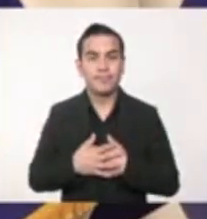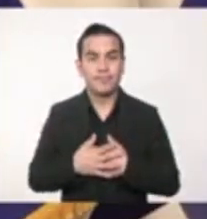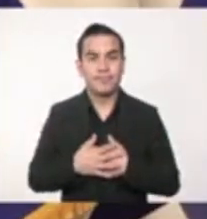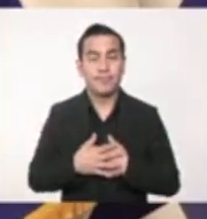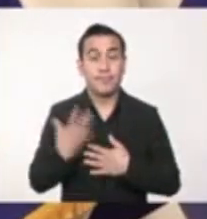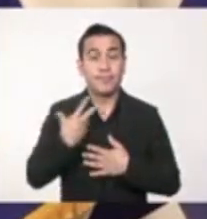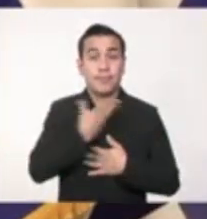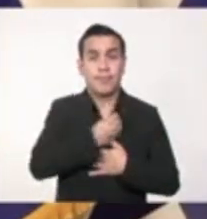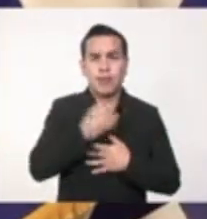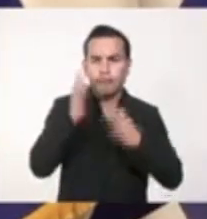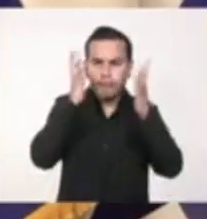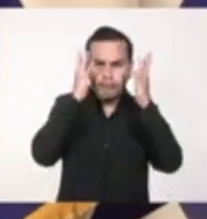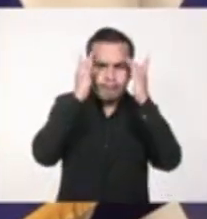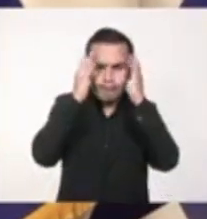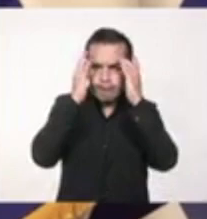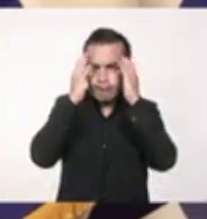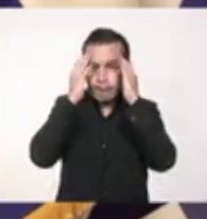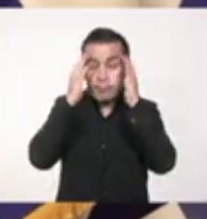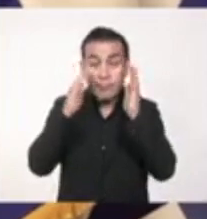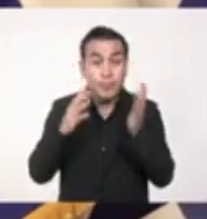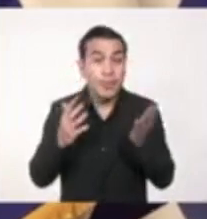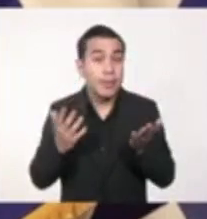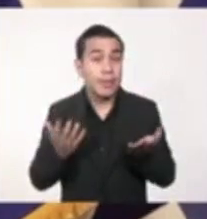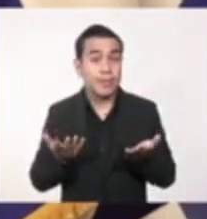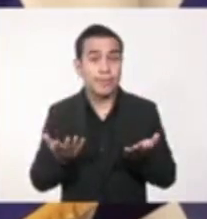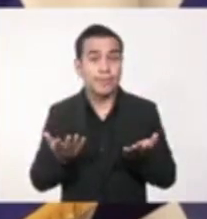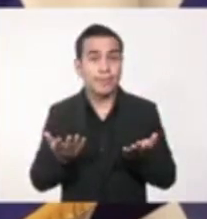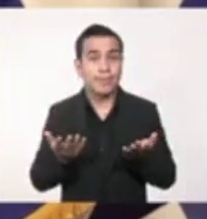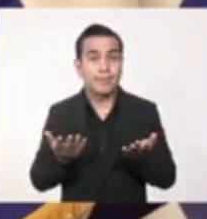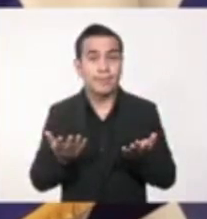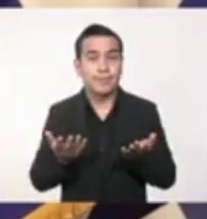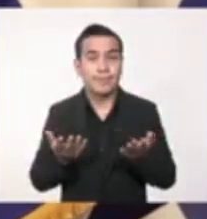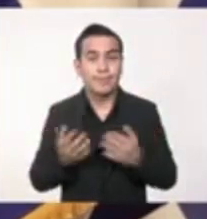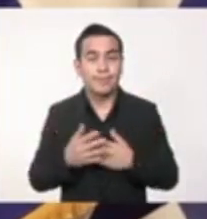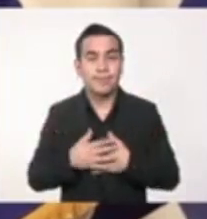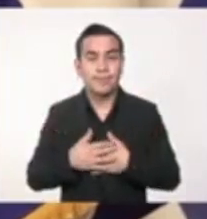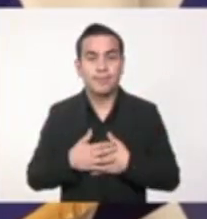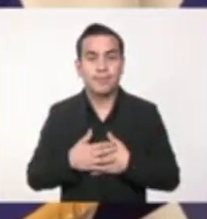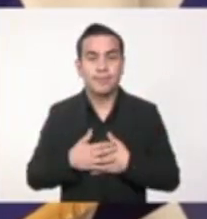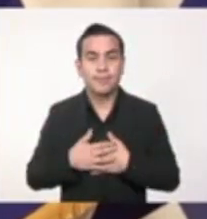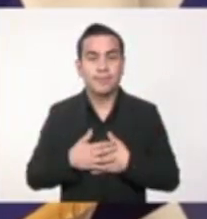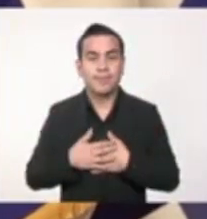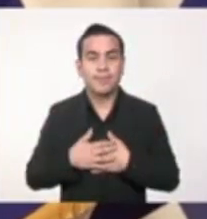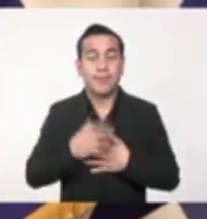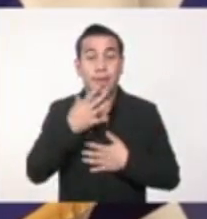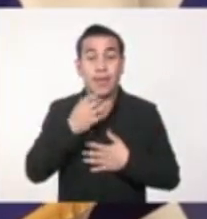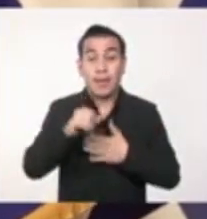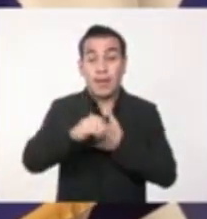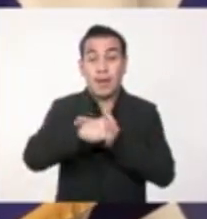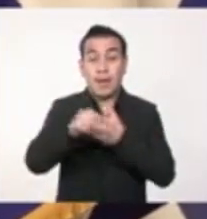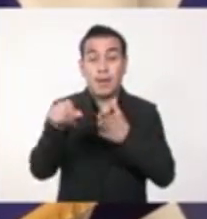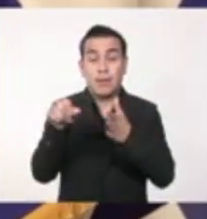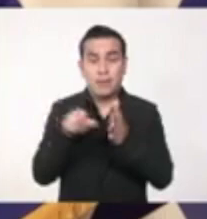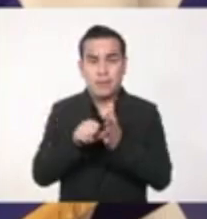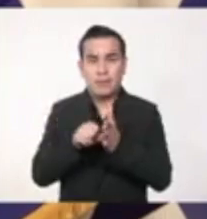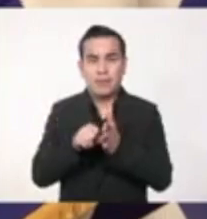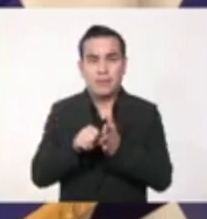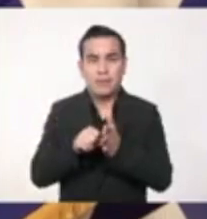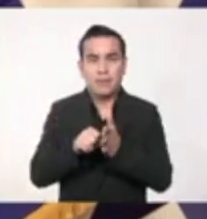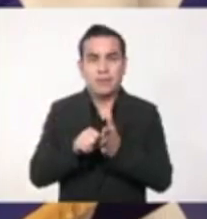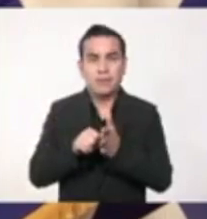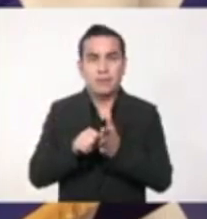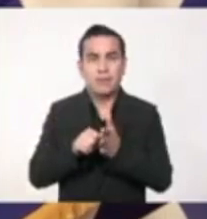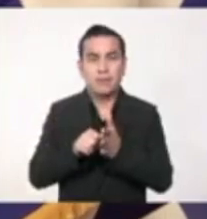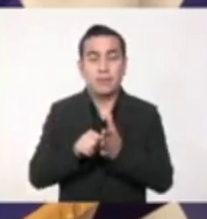We are concerned because that assembly is a deputy, better